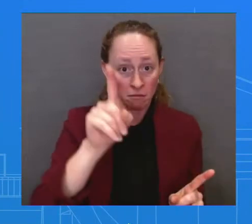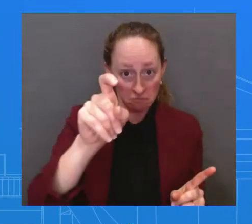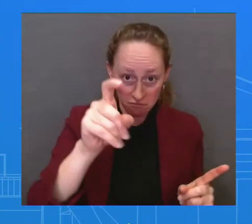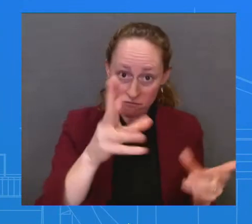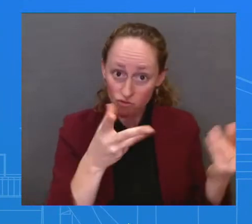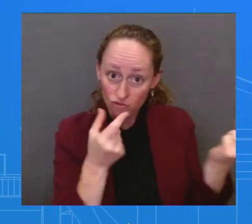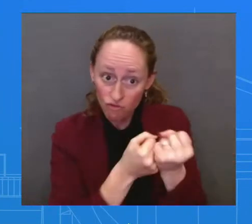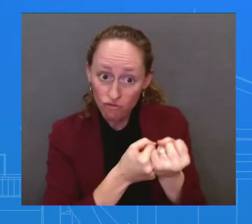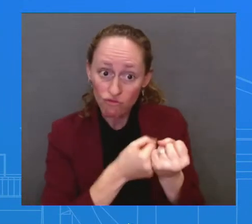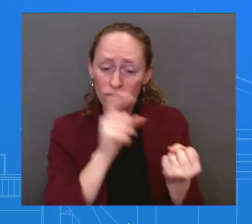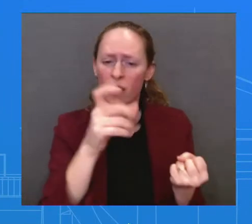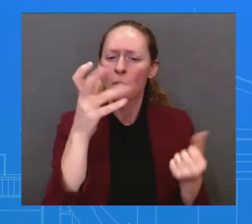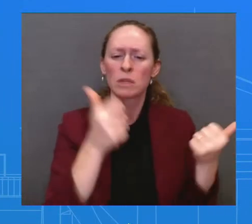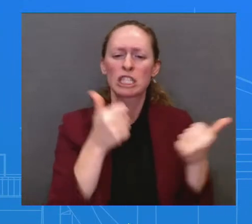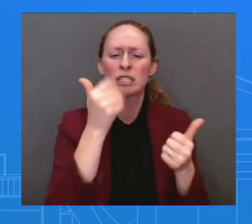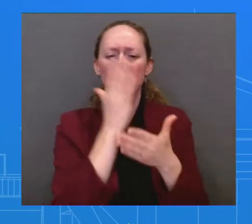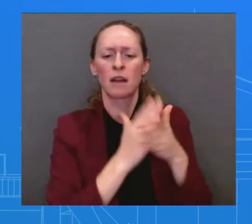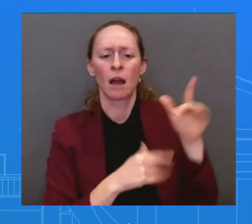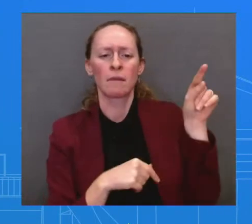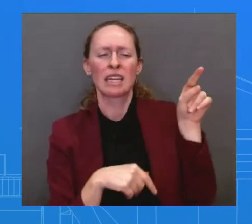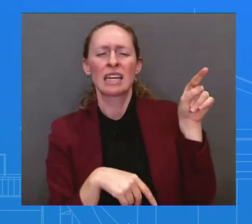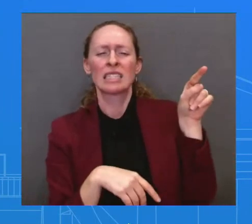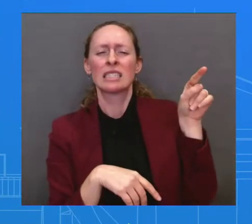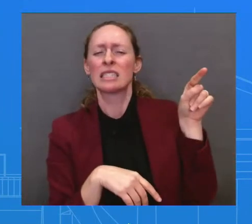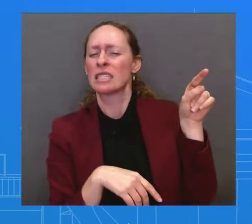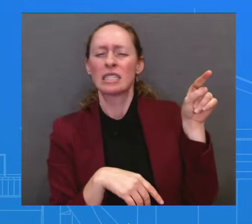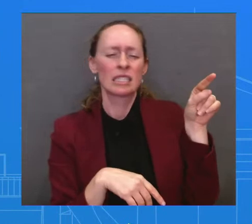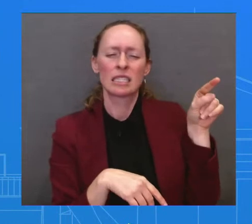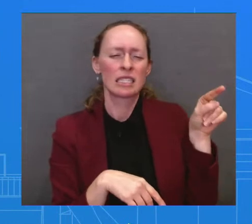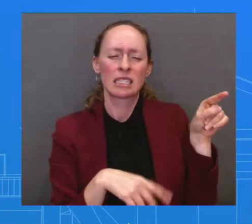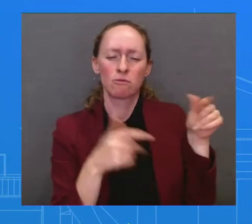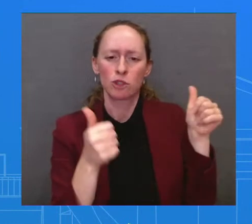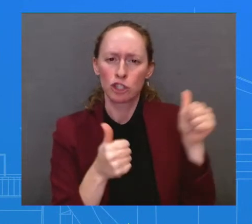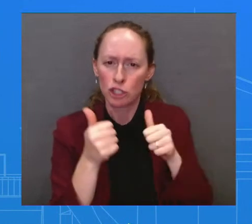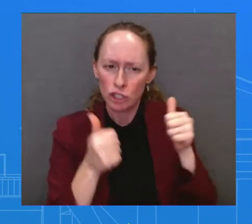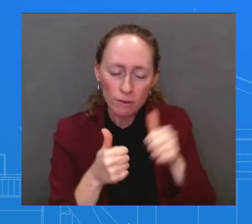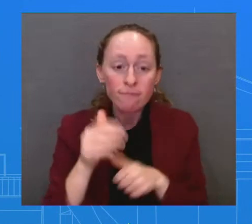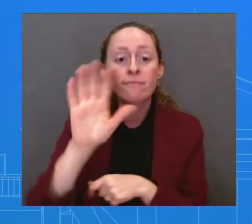when President Xi hosts President Putin in Beijing next month, what does the White House